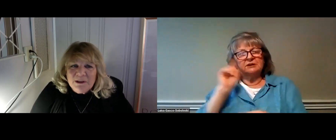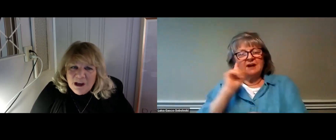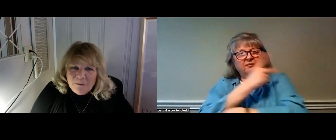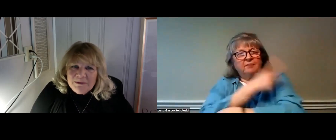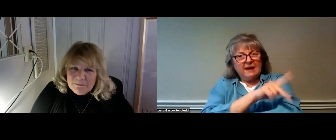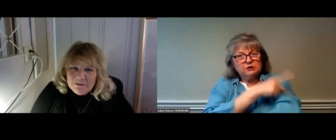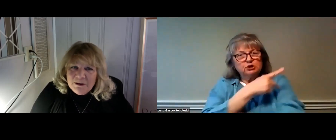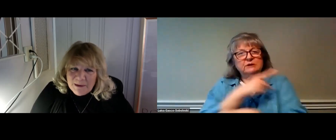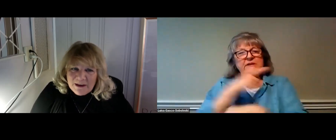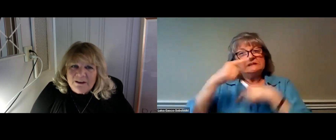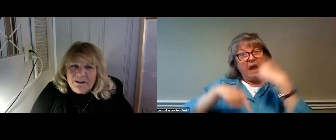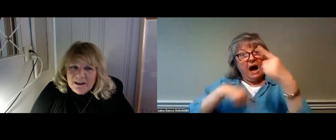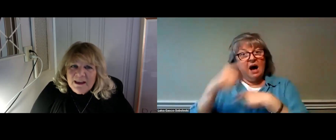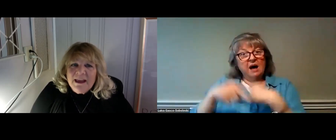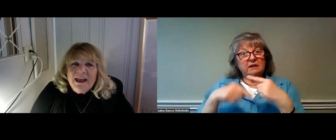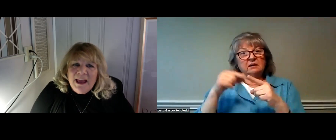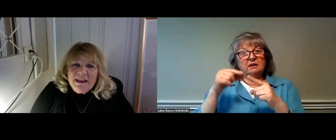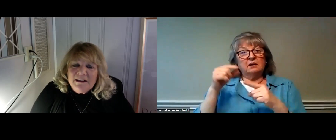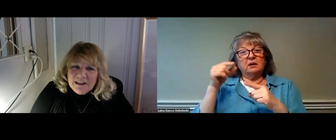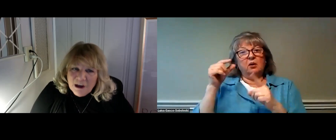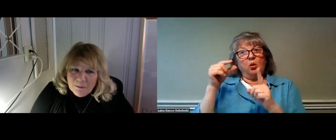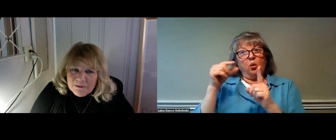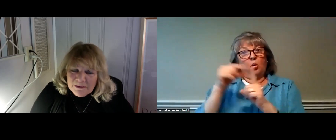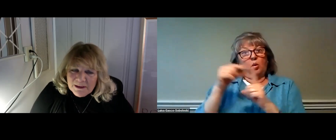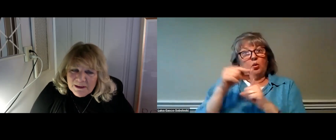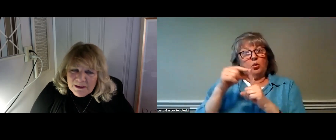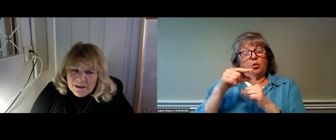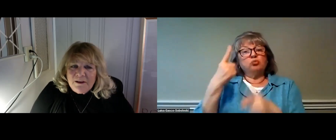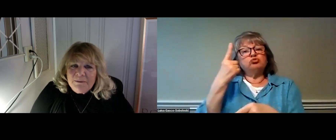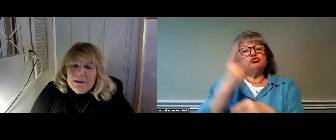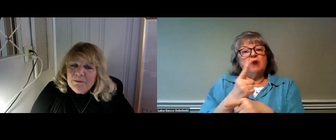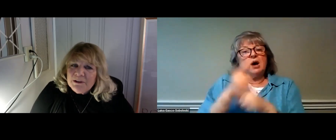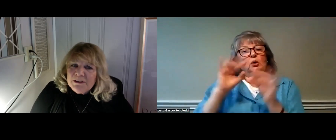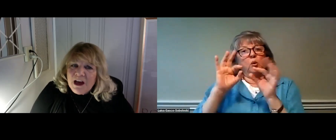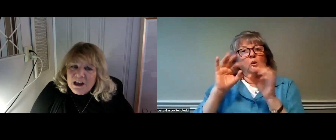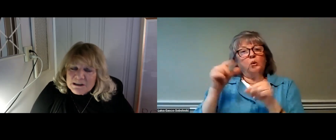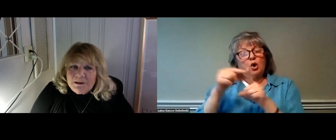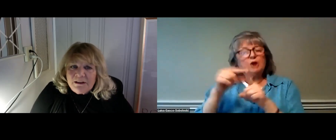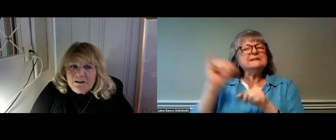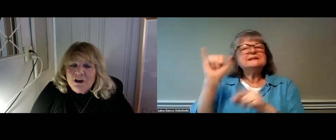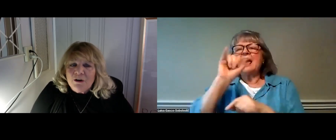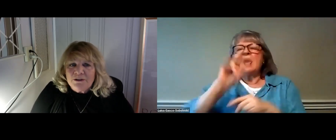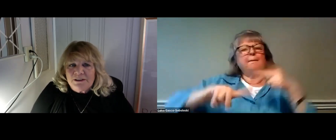help them feel better, and it'll help people in the hospital know that the